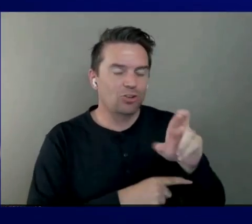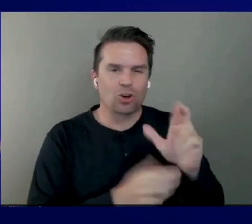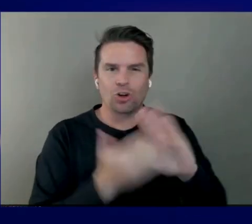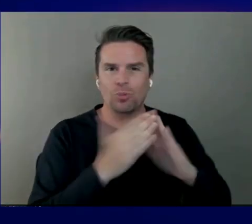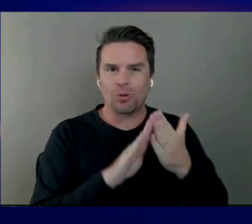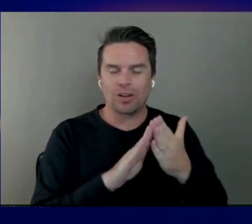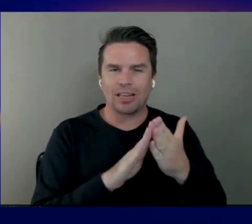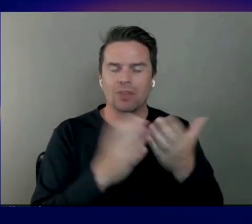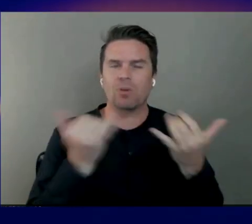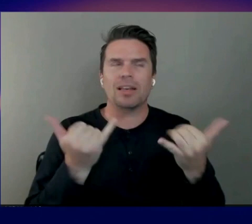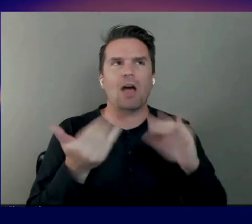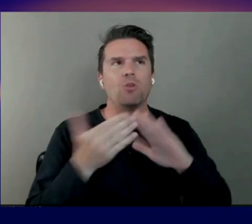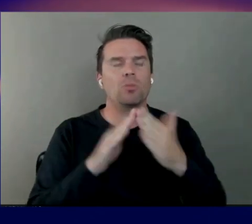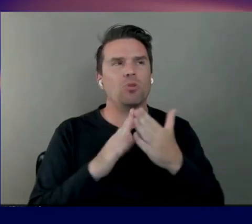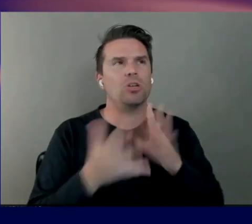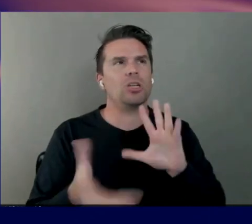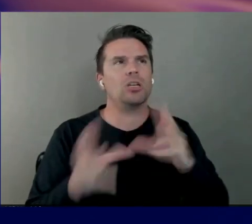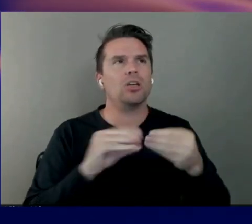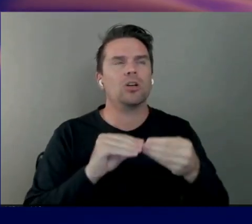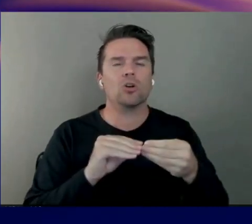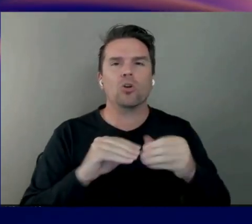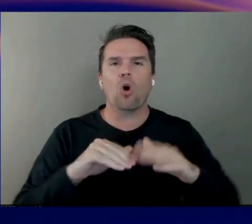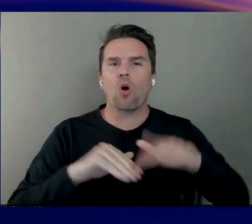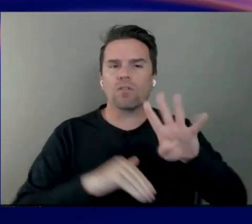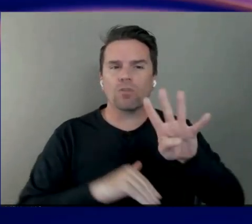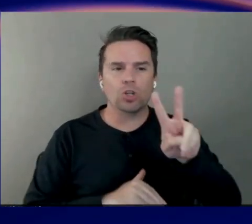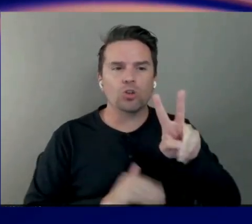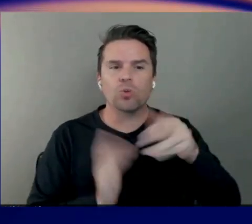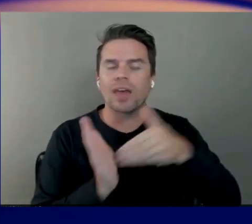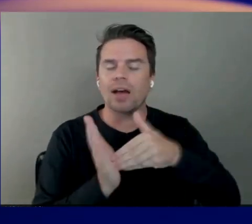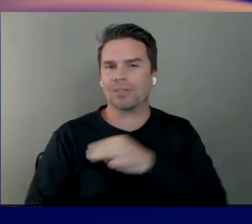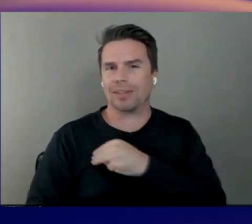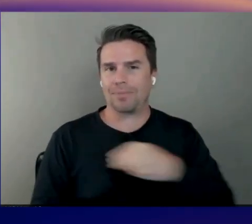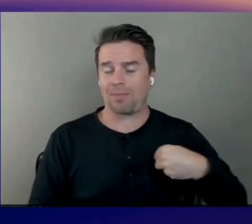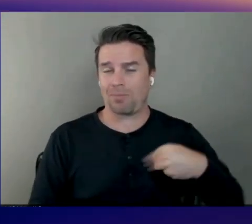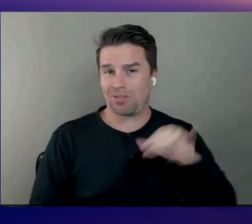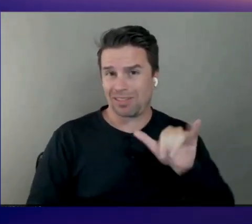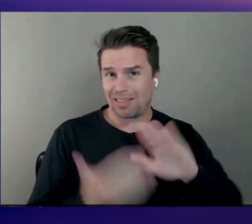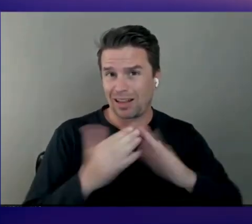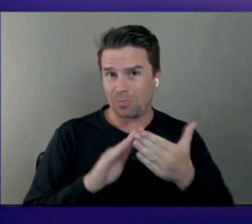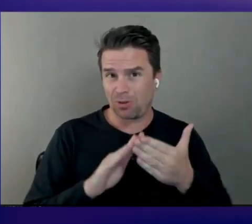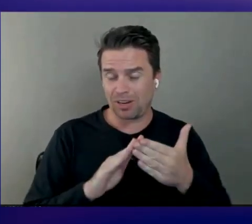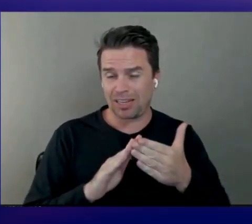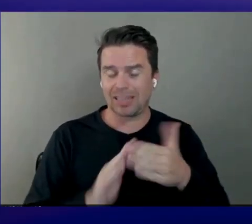Over 42,000 Wow. - members in that community. And that community is deepracing.io for anyone looking to join. - Yep.